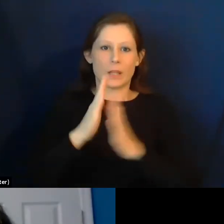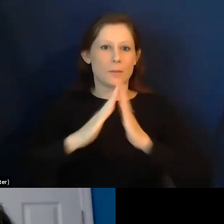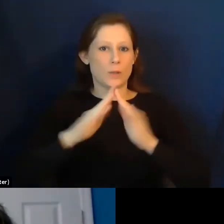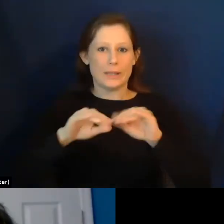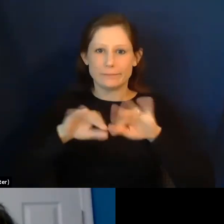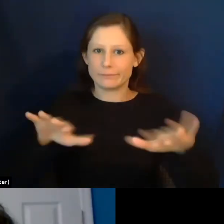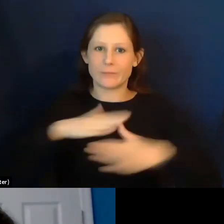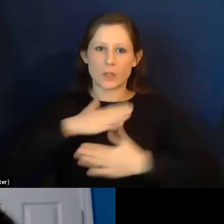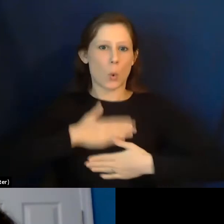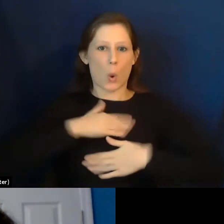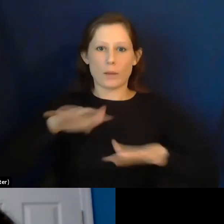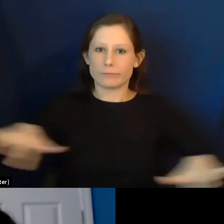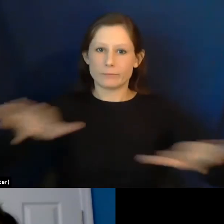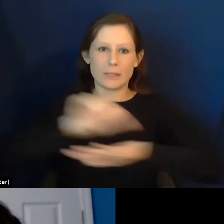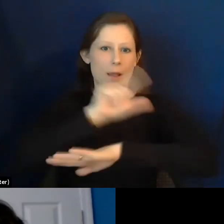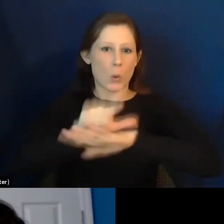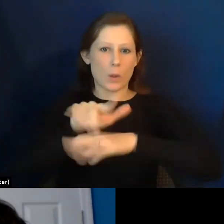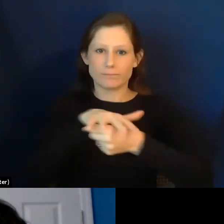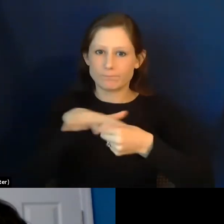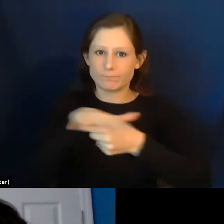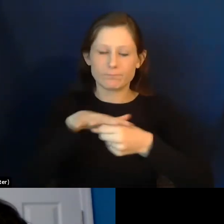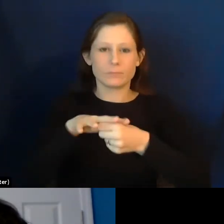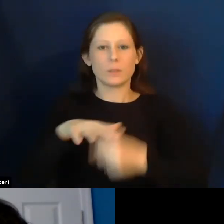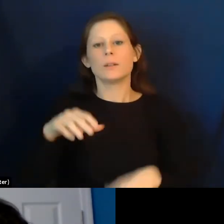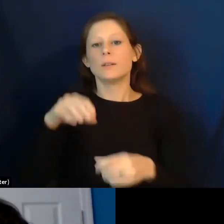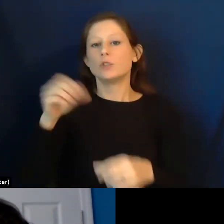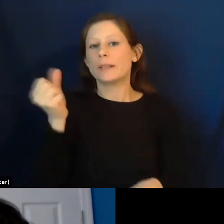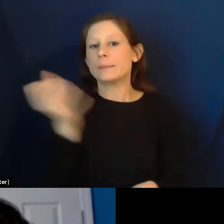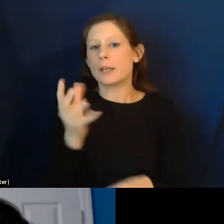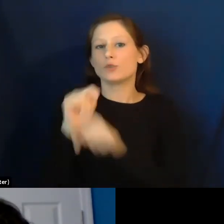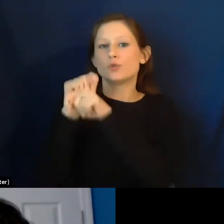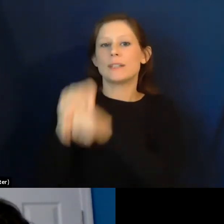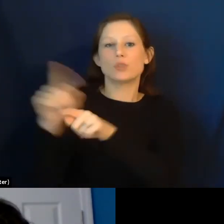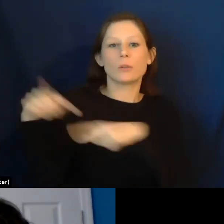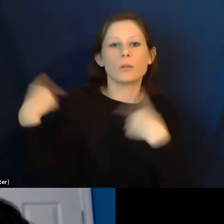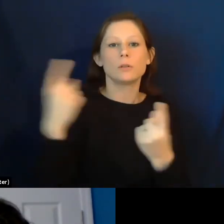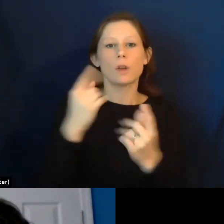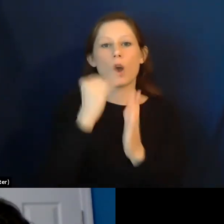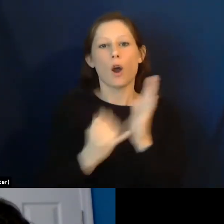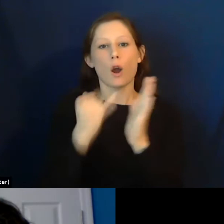St. Louis region in the Shakespearean tradition of art for all. The festival hopes to create